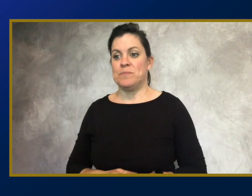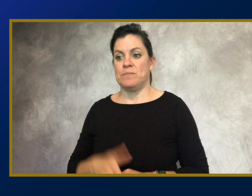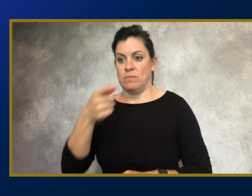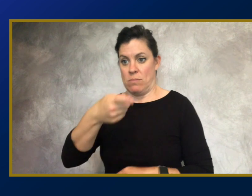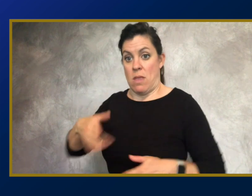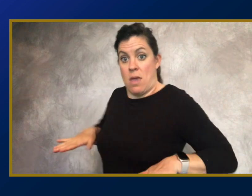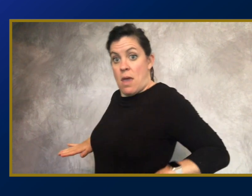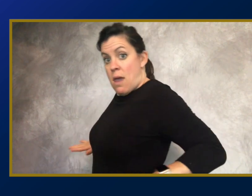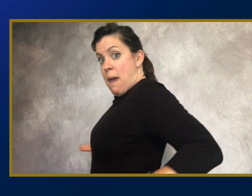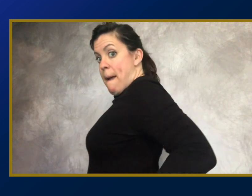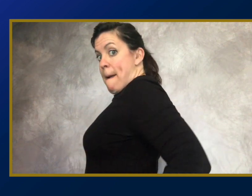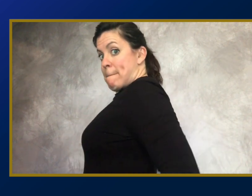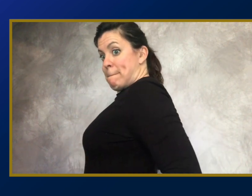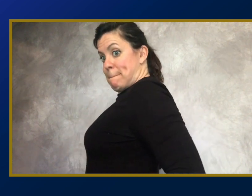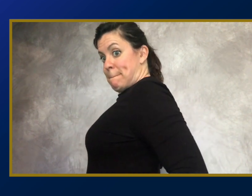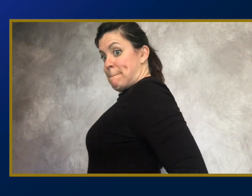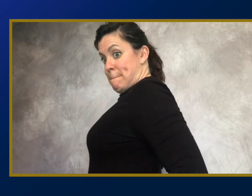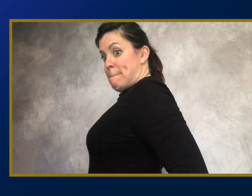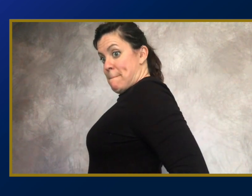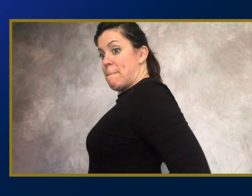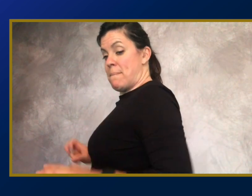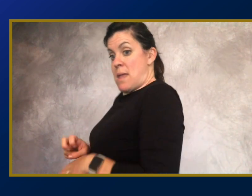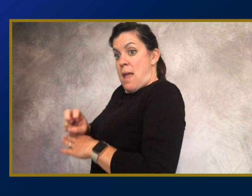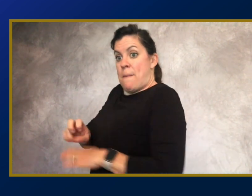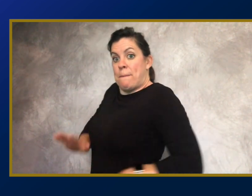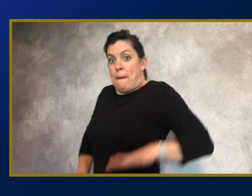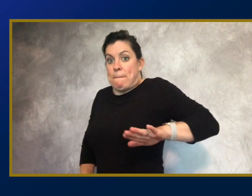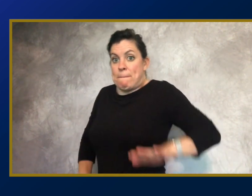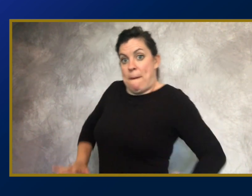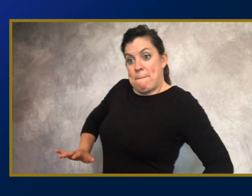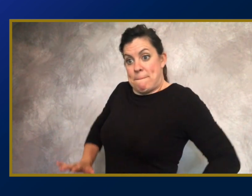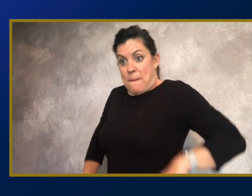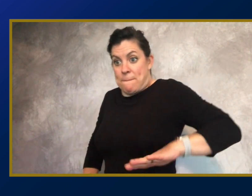the floor and we literally walk like crabs. So you're holding your core and again we're